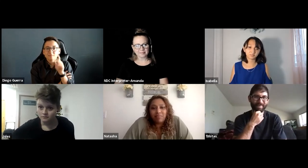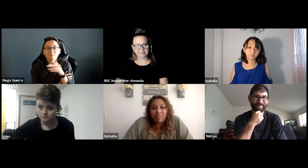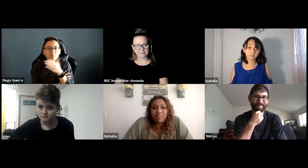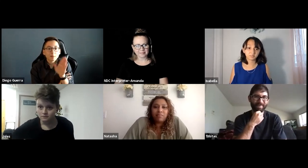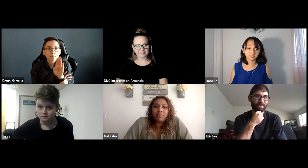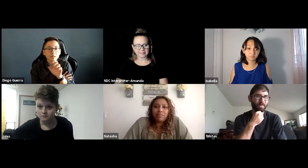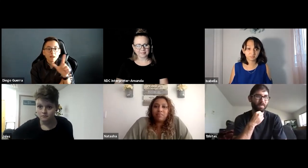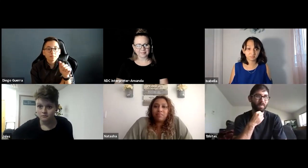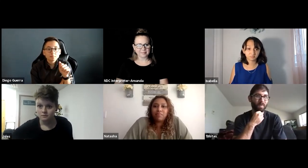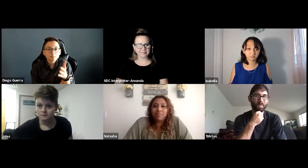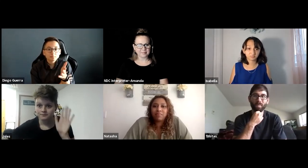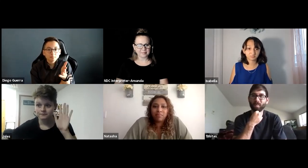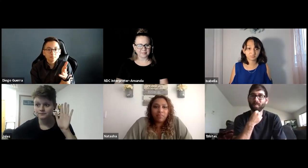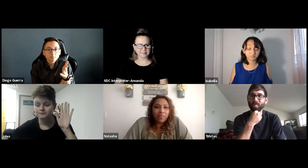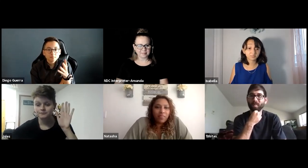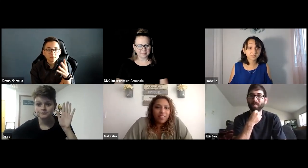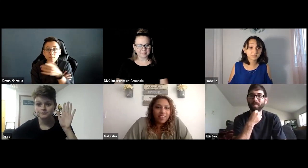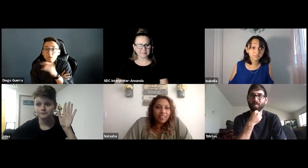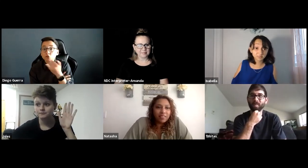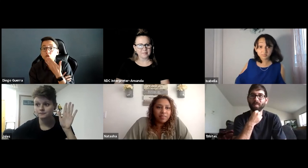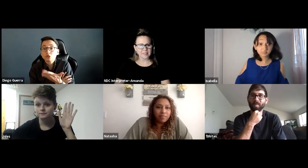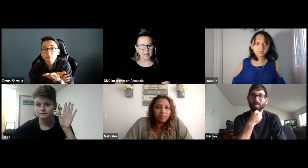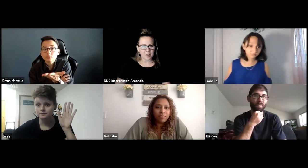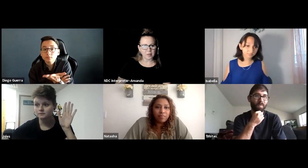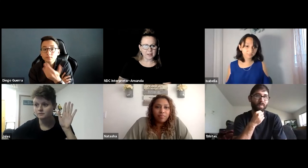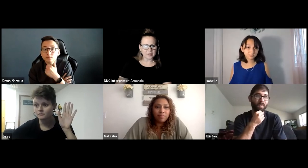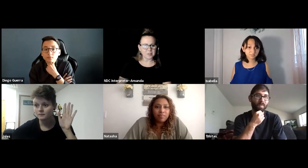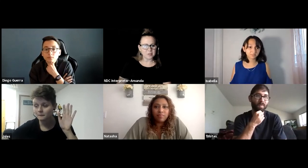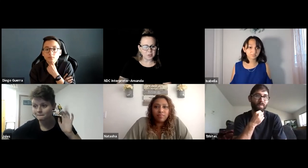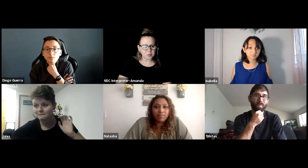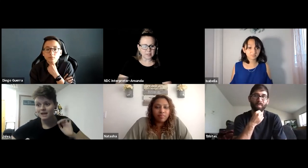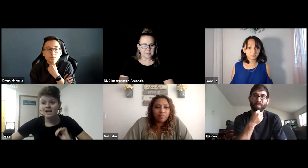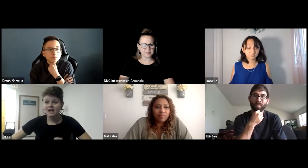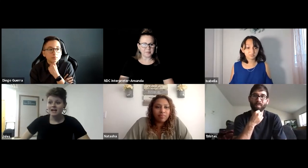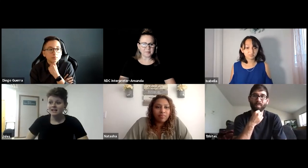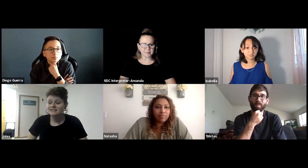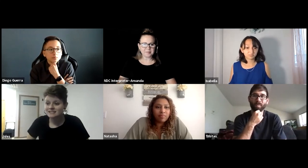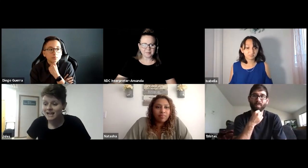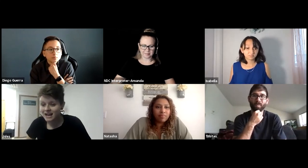is for the ease of communication. All right. Jules? Yeah.